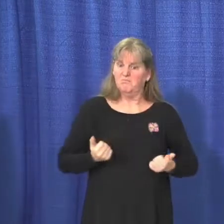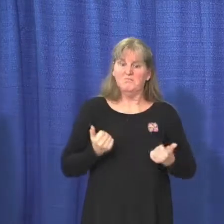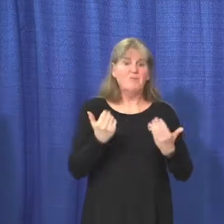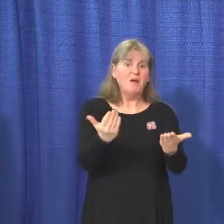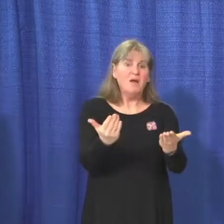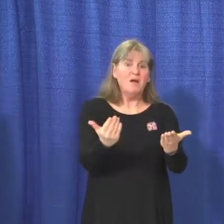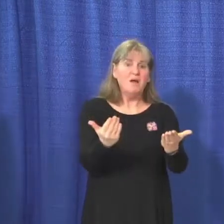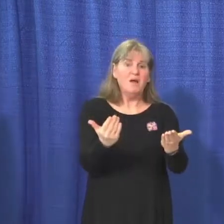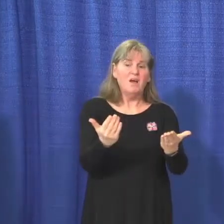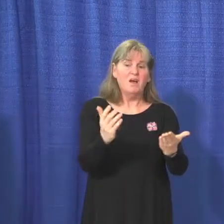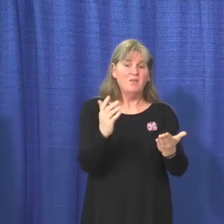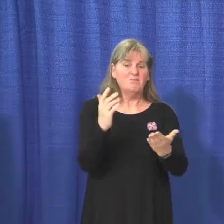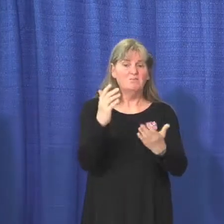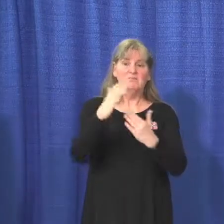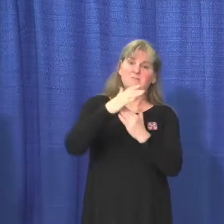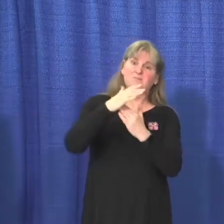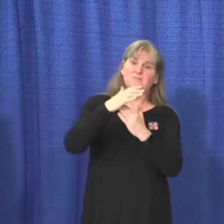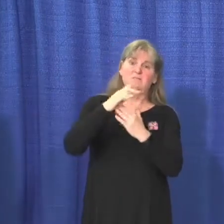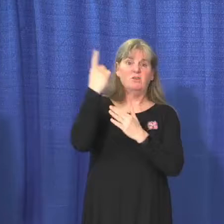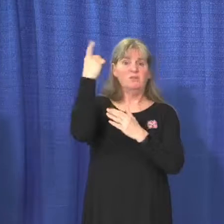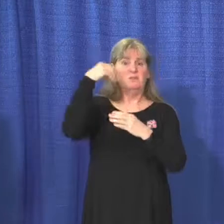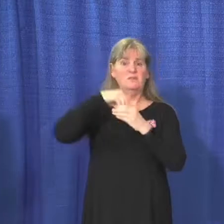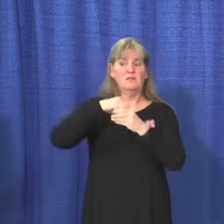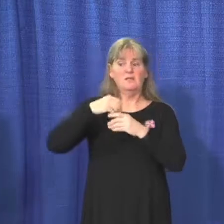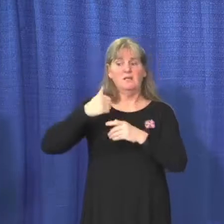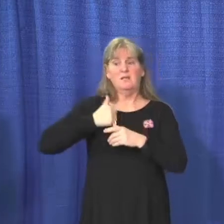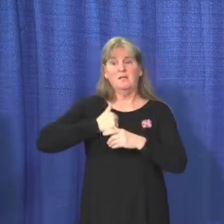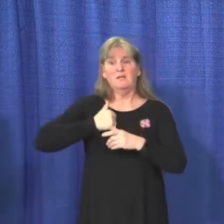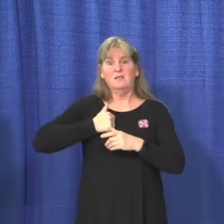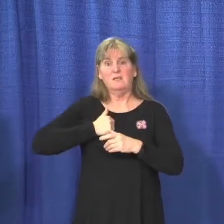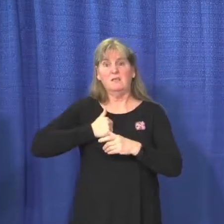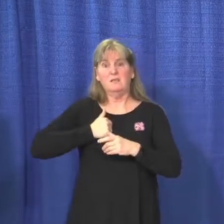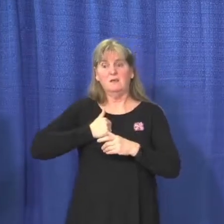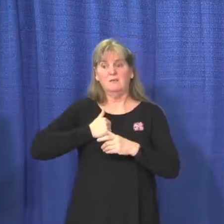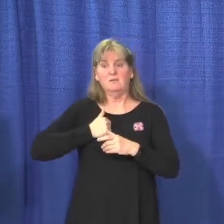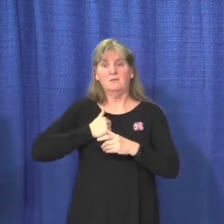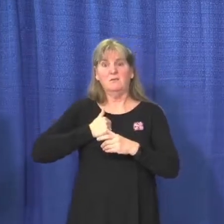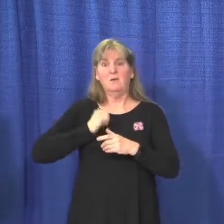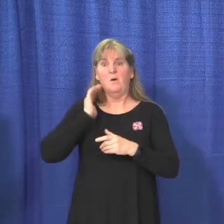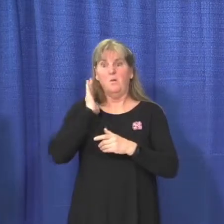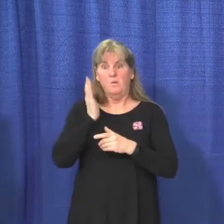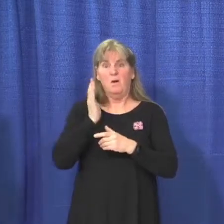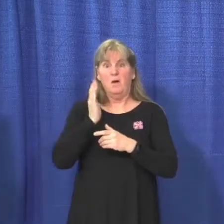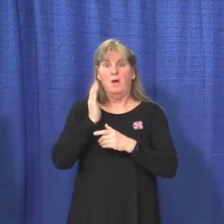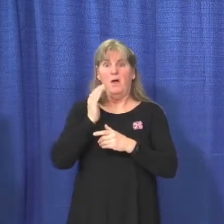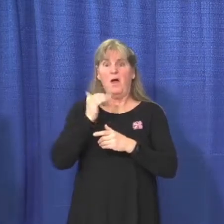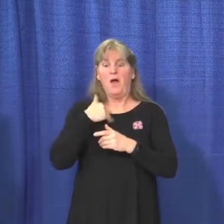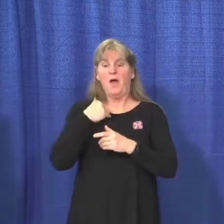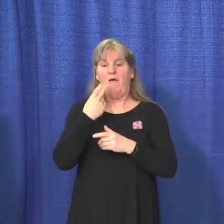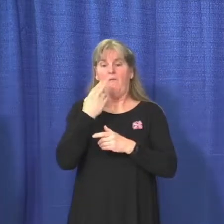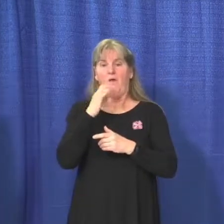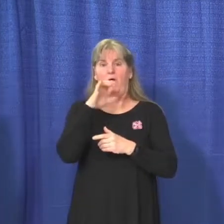to likely reach heard immunity